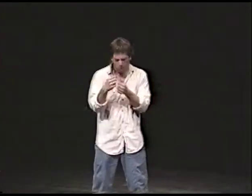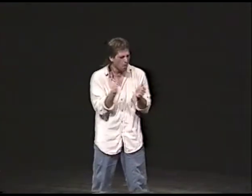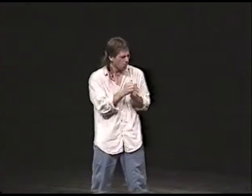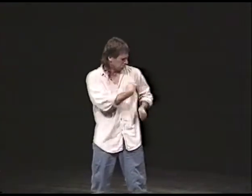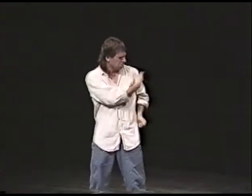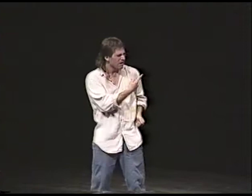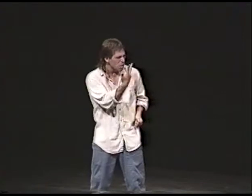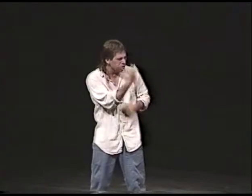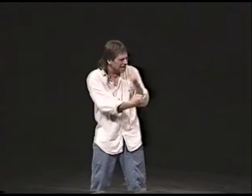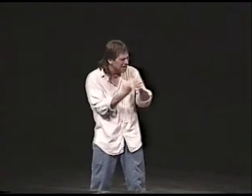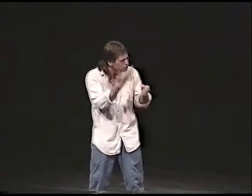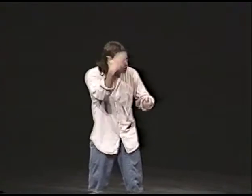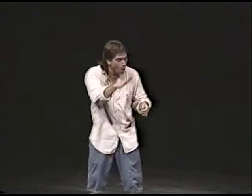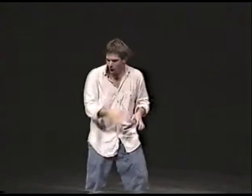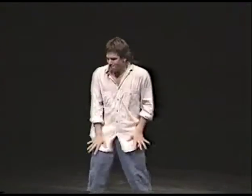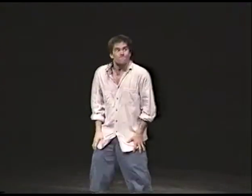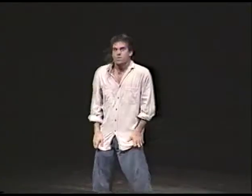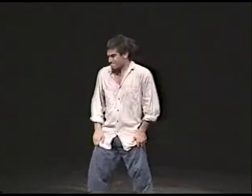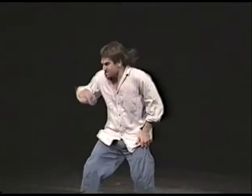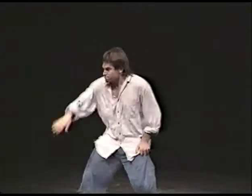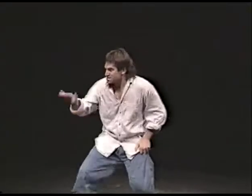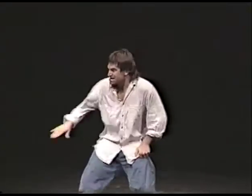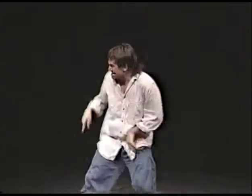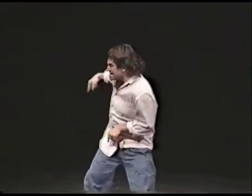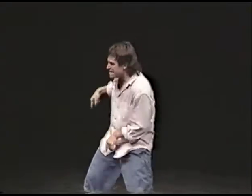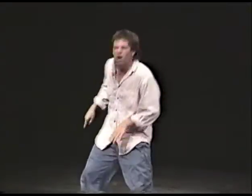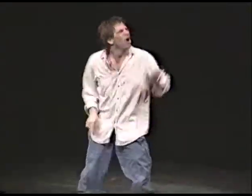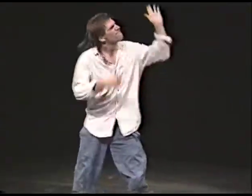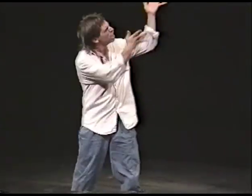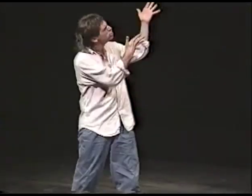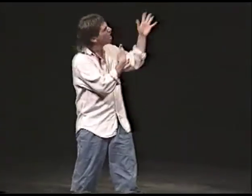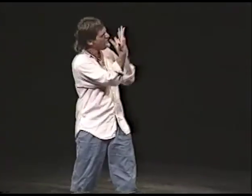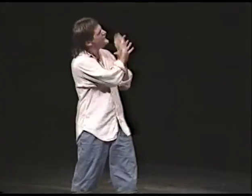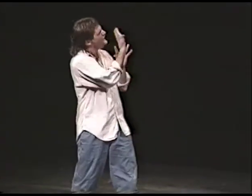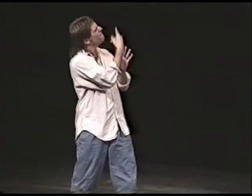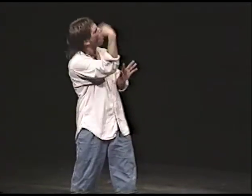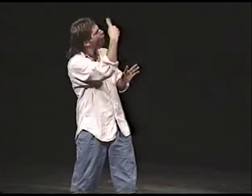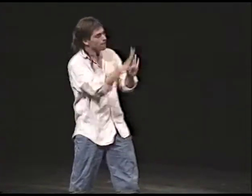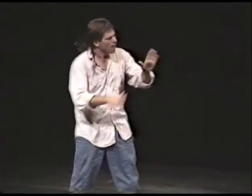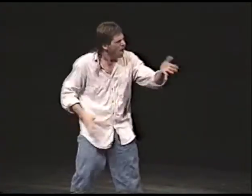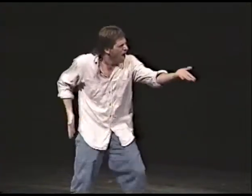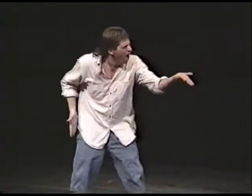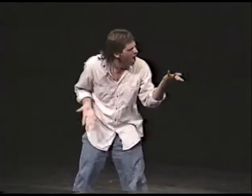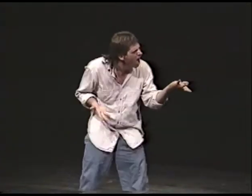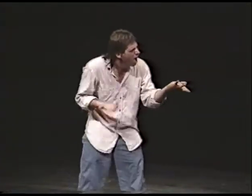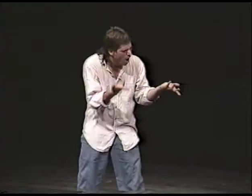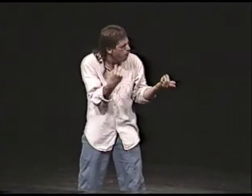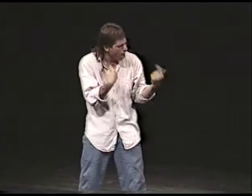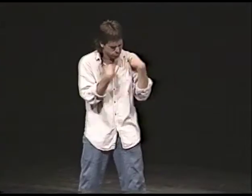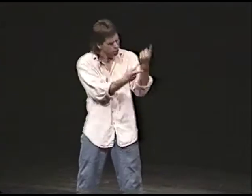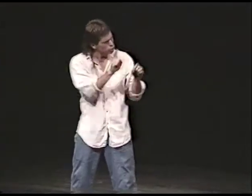You don't know sign language? You been working this guy for three years? Ah, excuse me. Wait a minute. Stop interrupting me. Listen, pilot.